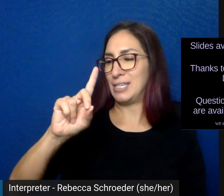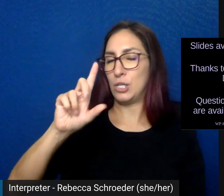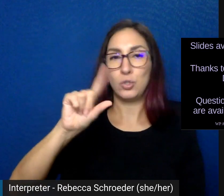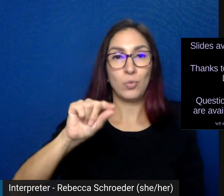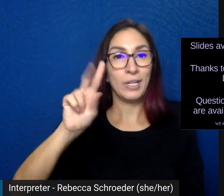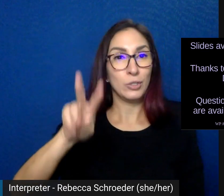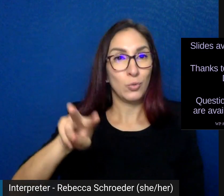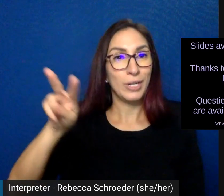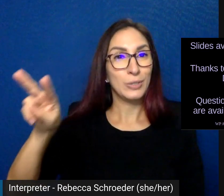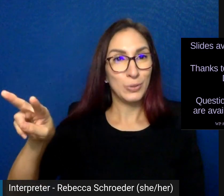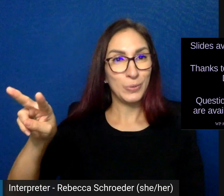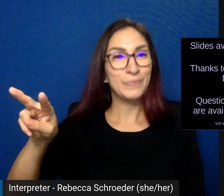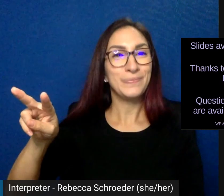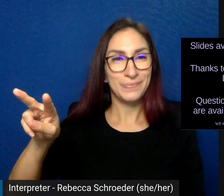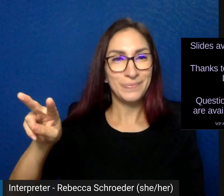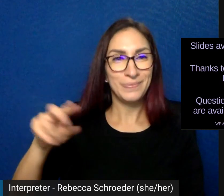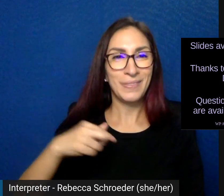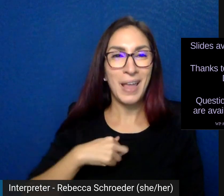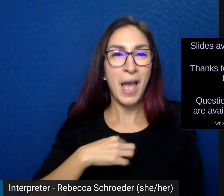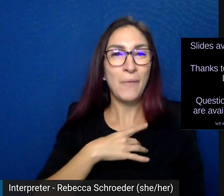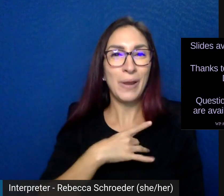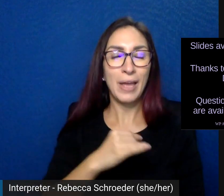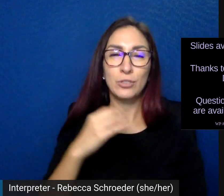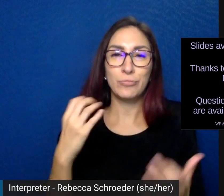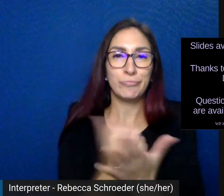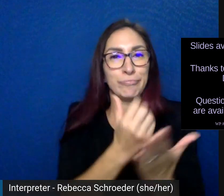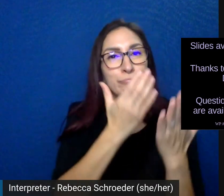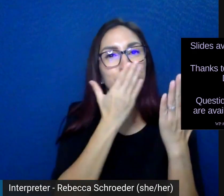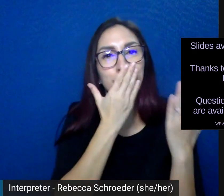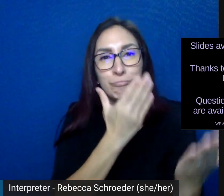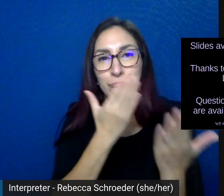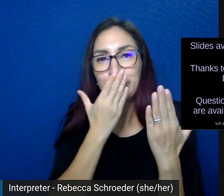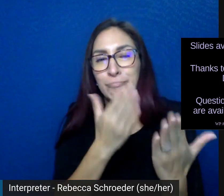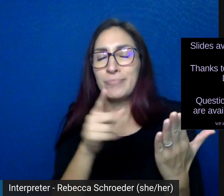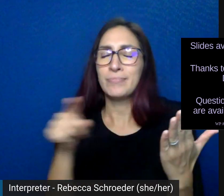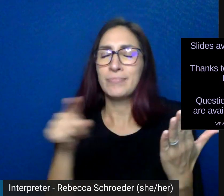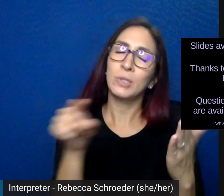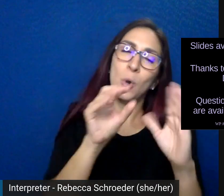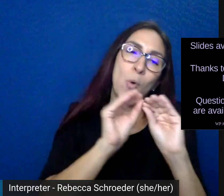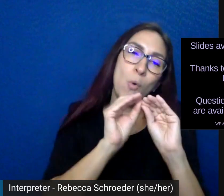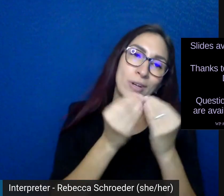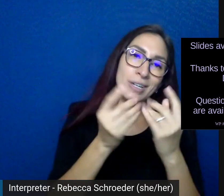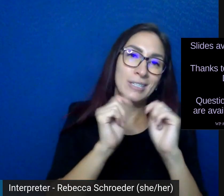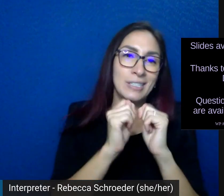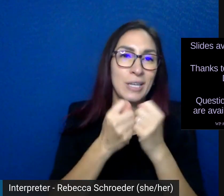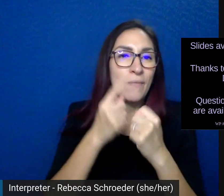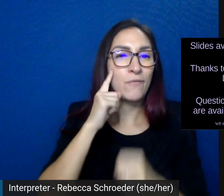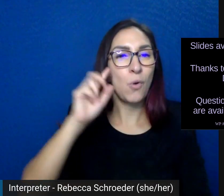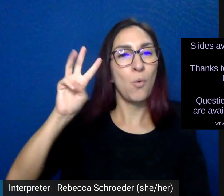I would also like to thank the organizing team at WordPress Accessibility Day for everything they have done